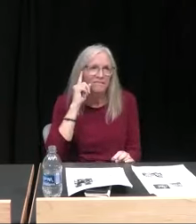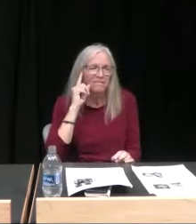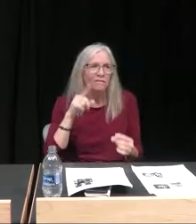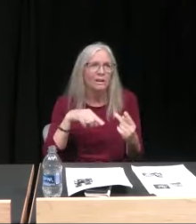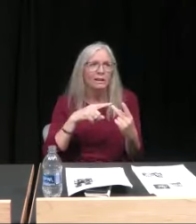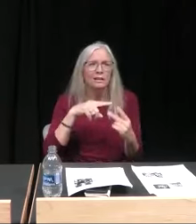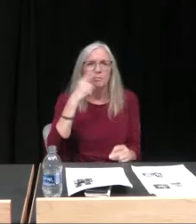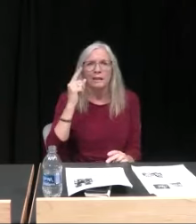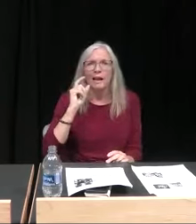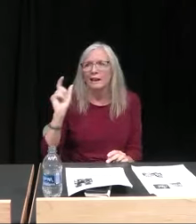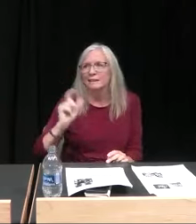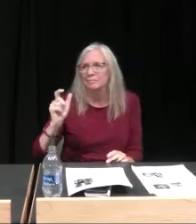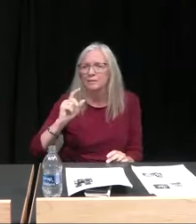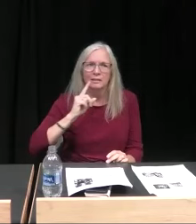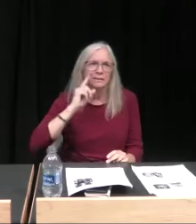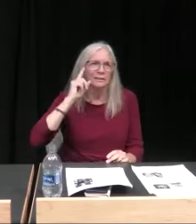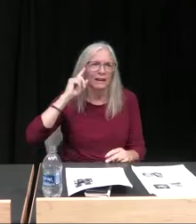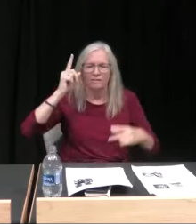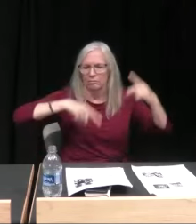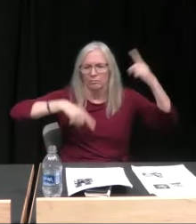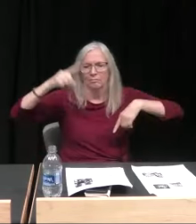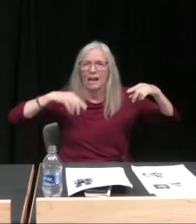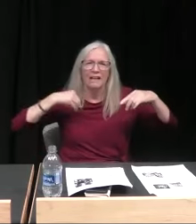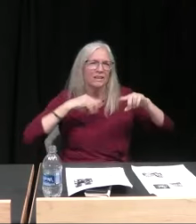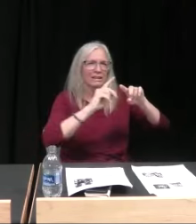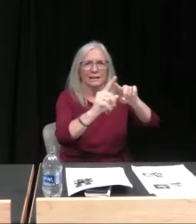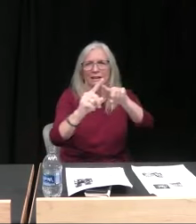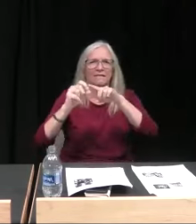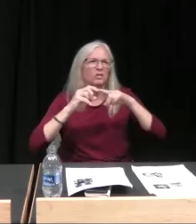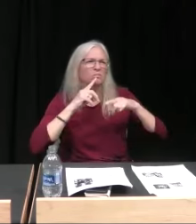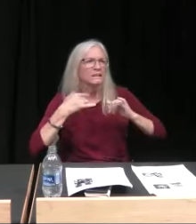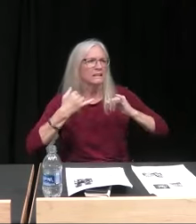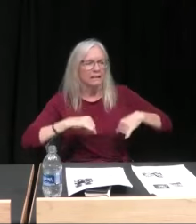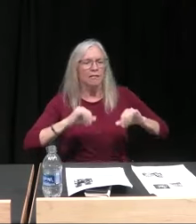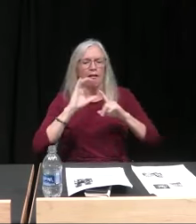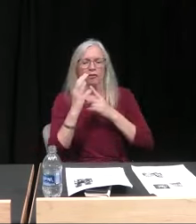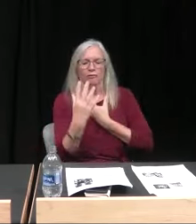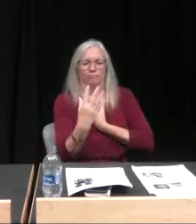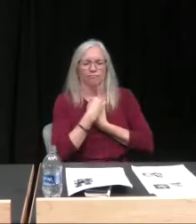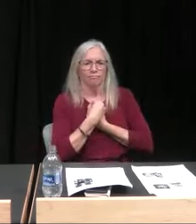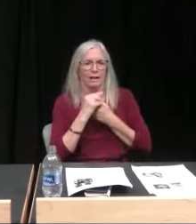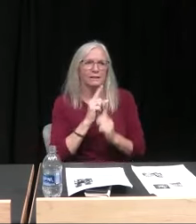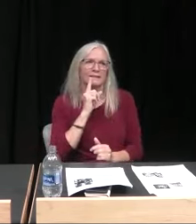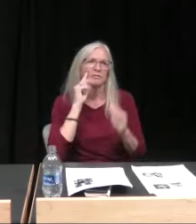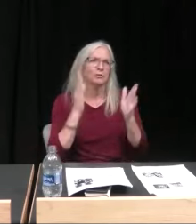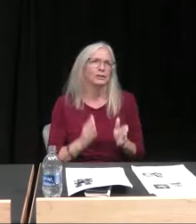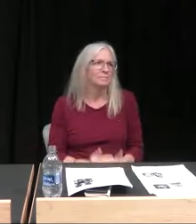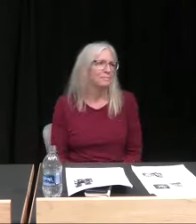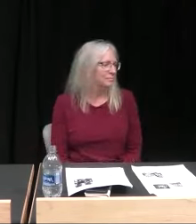when we think about now getting into the diversity within the deaf Community there are Black Deaf